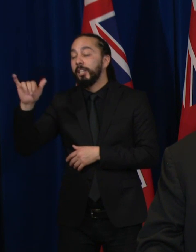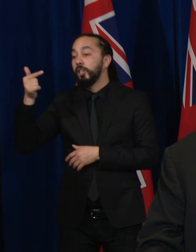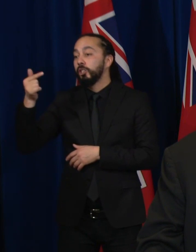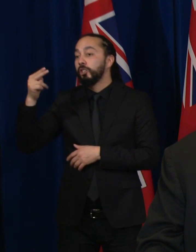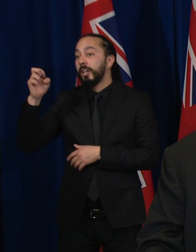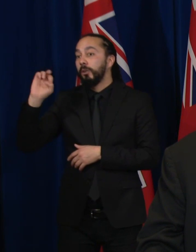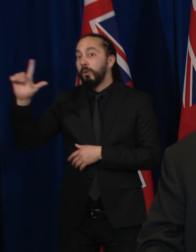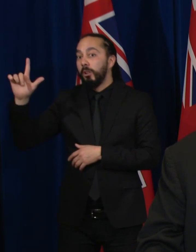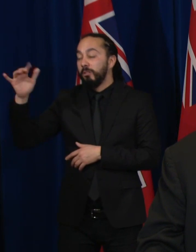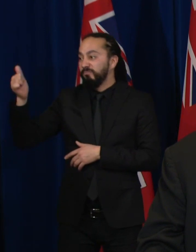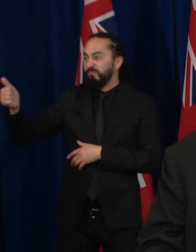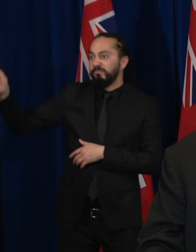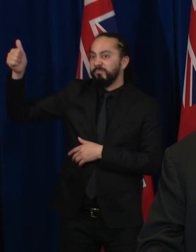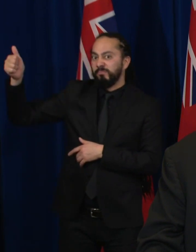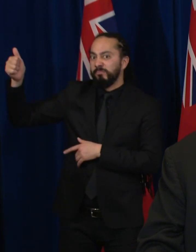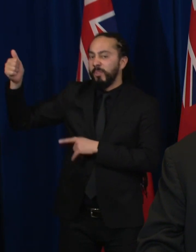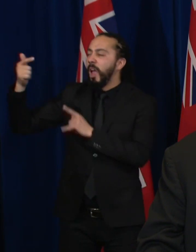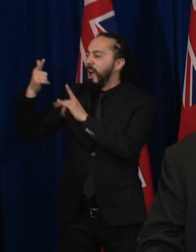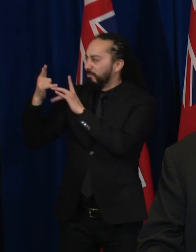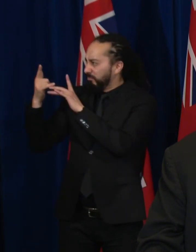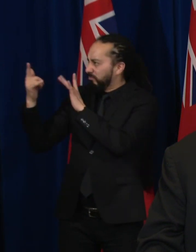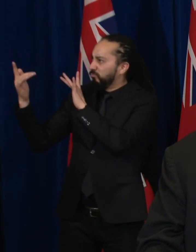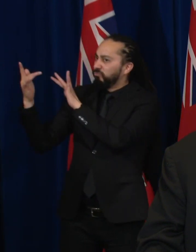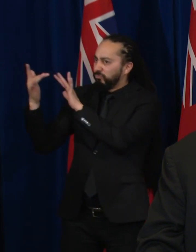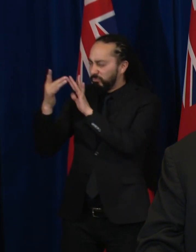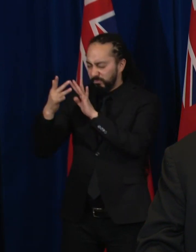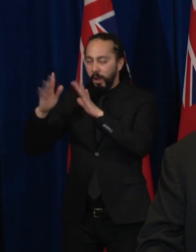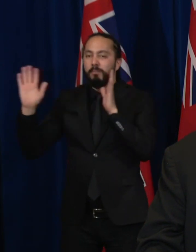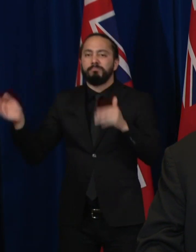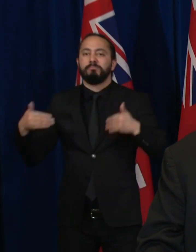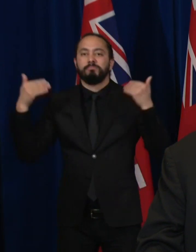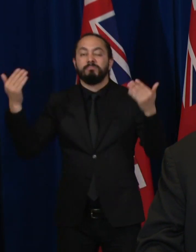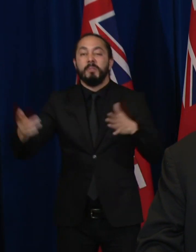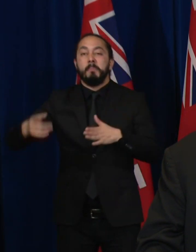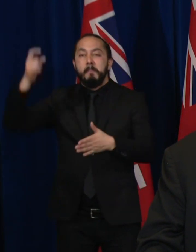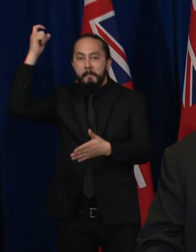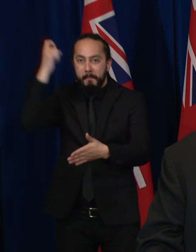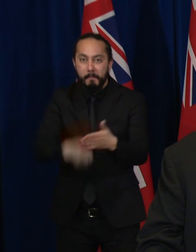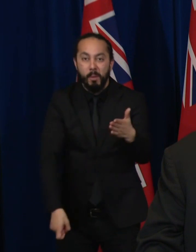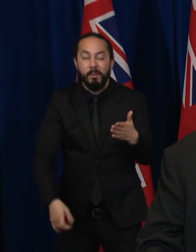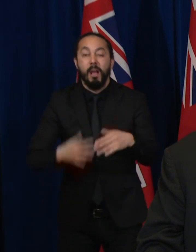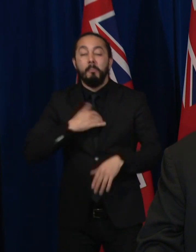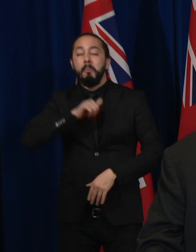very, very strict fines and very large fines. Because I just won't tolerate it.